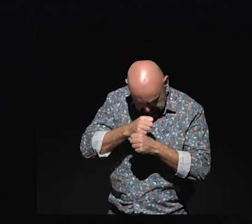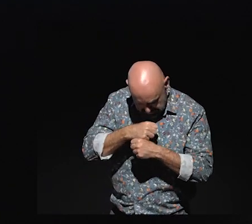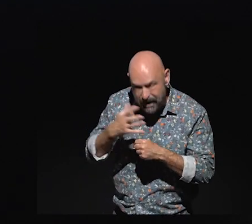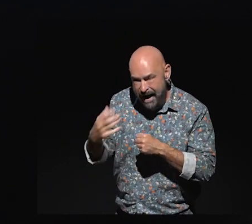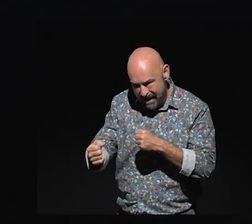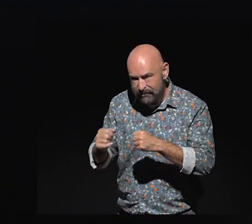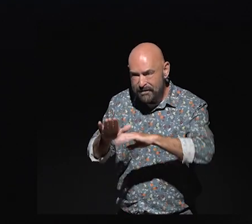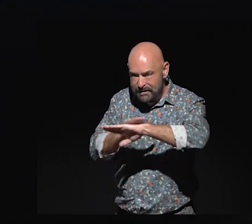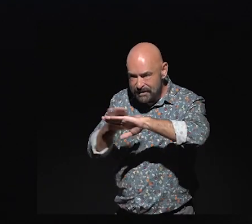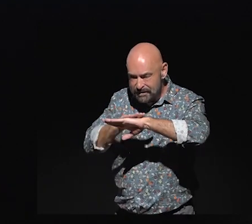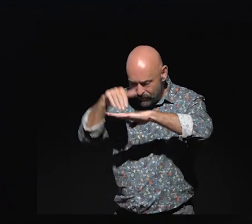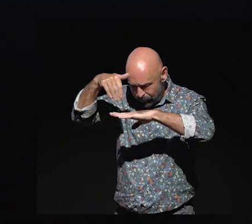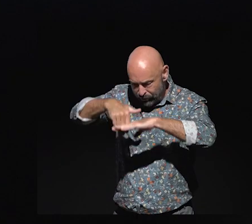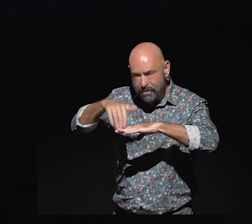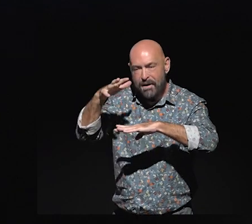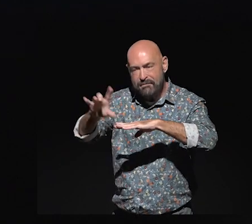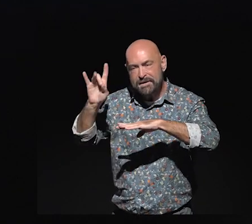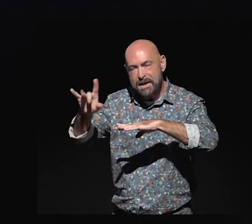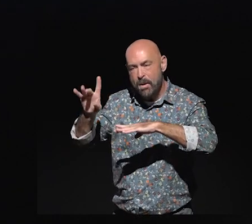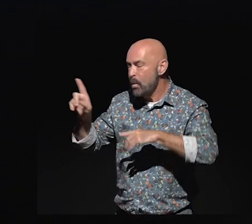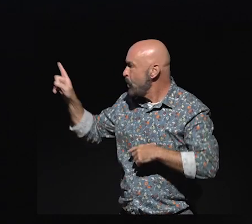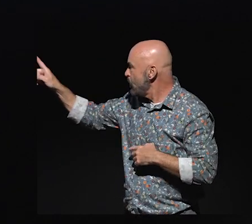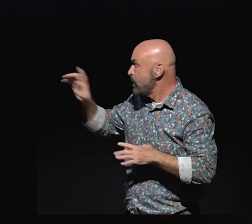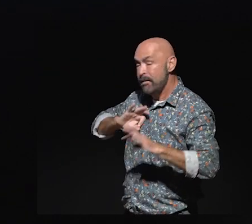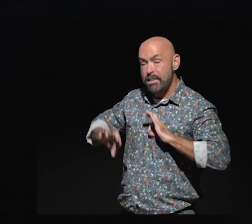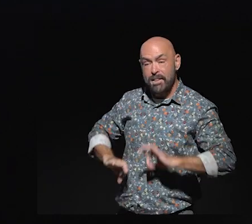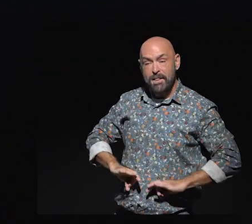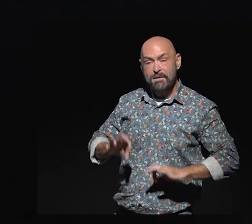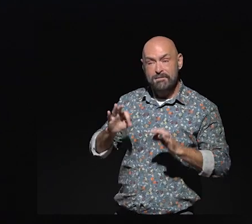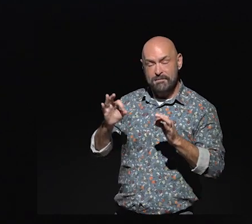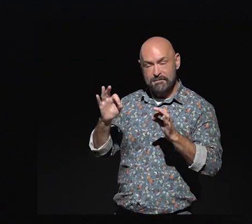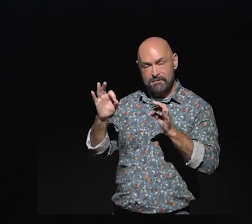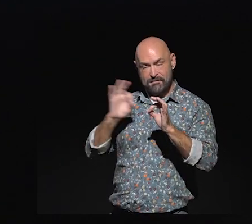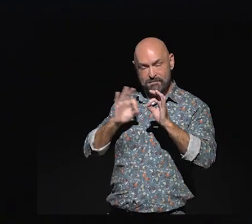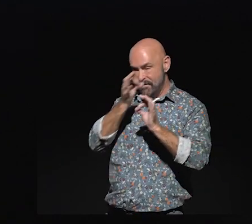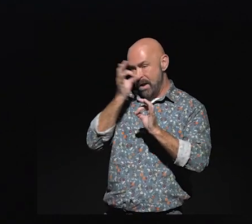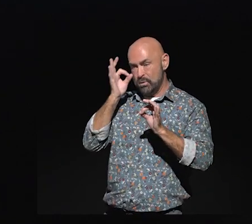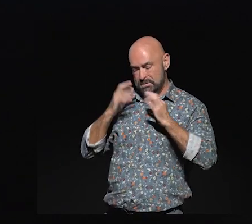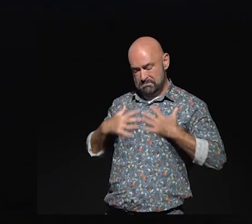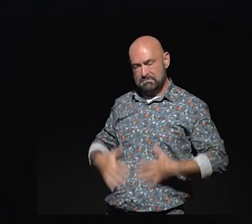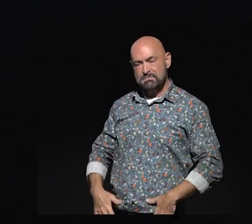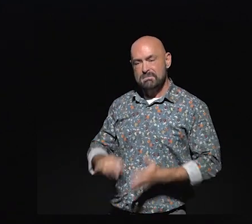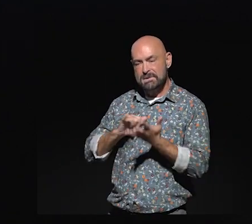underneath this extraordinary flowered silk dress. It is there.